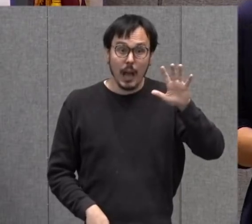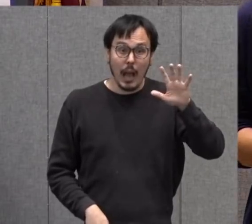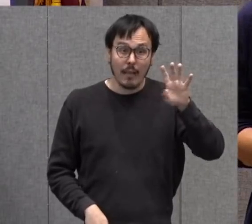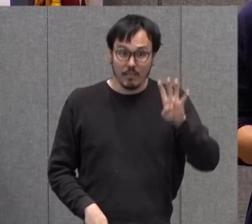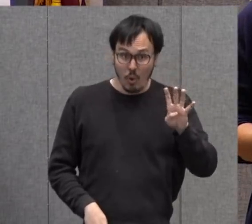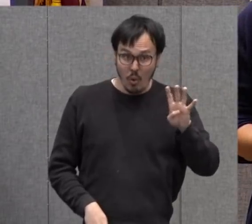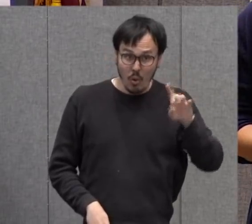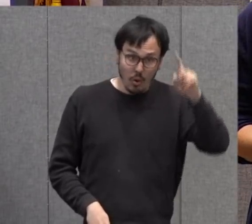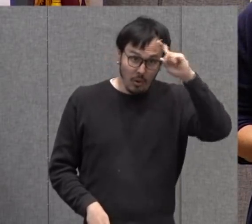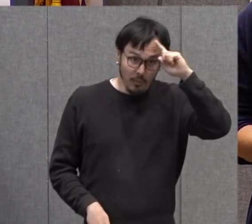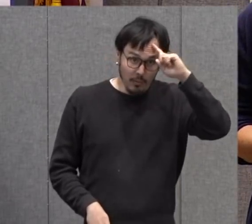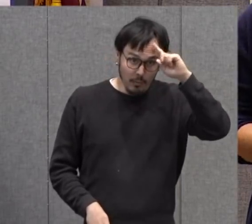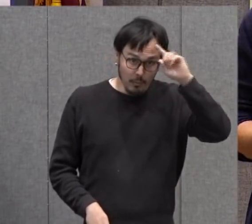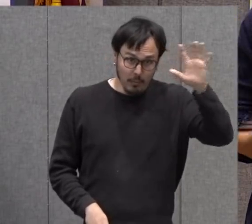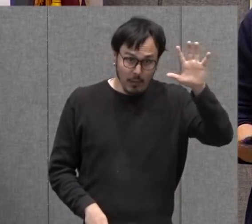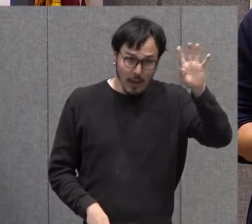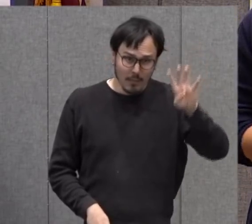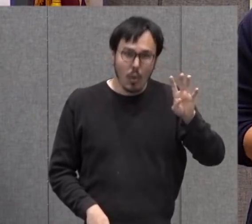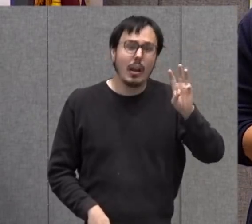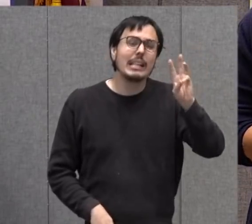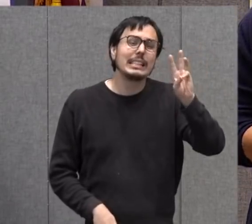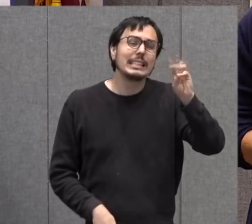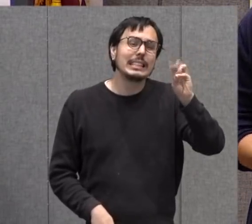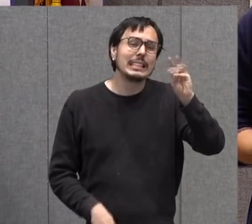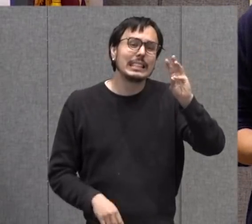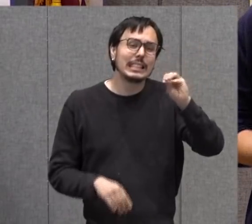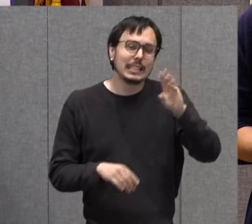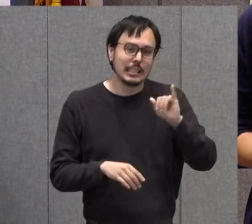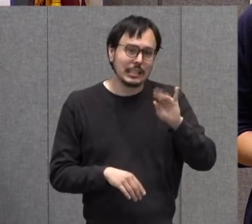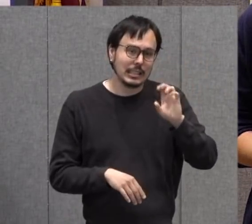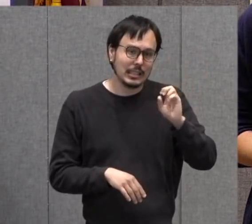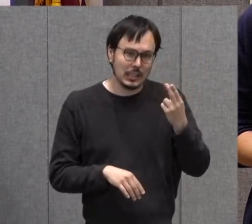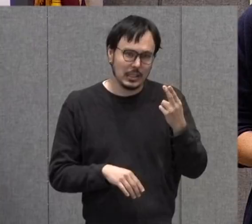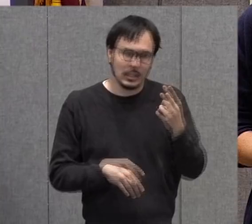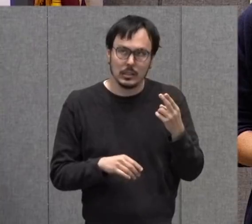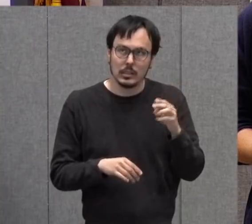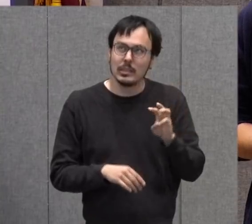so 60 inches and another four inches so 64 inches